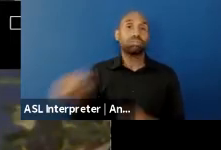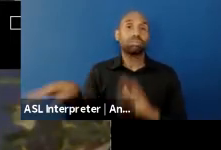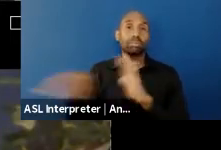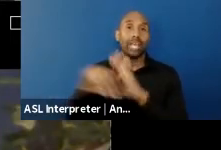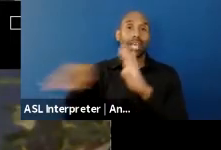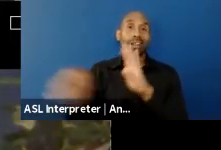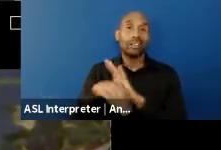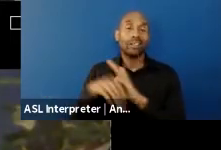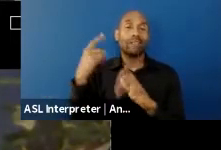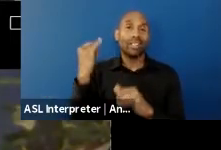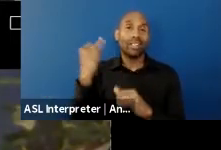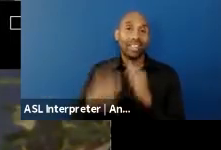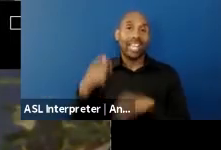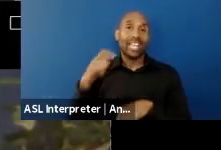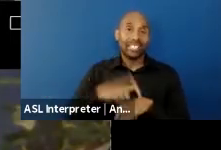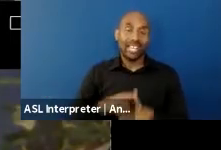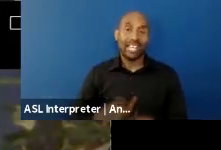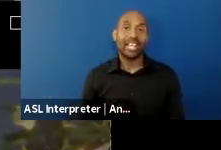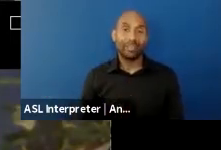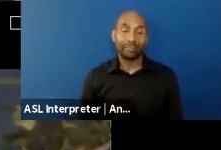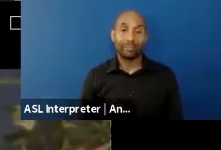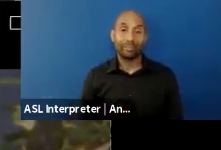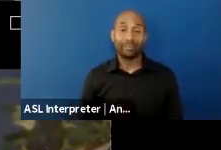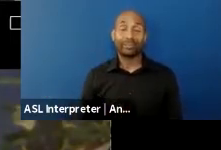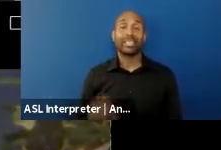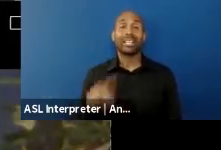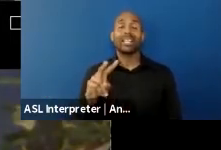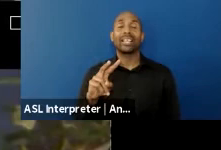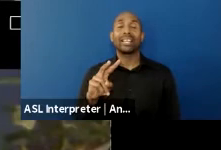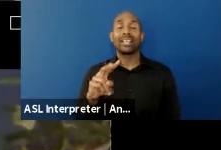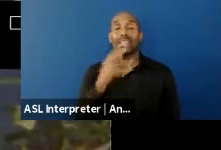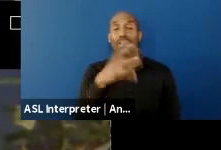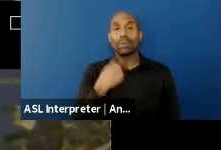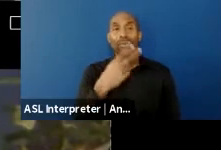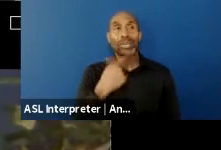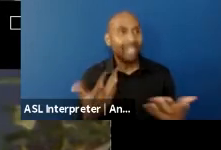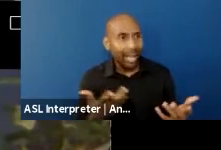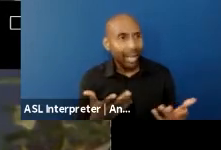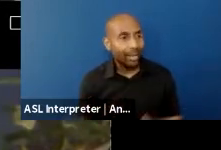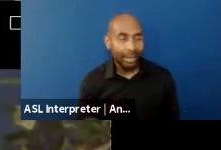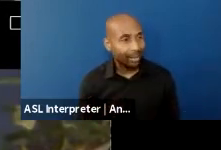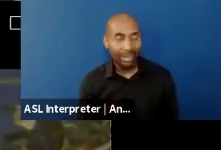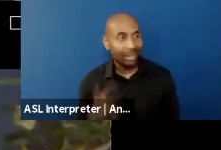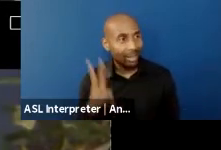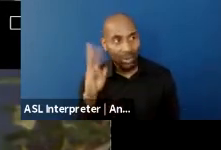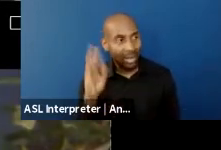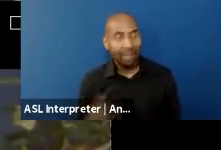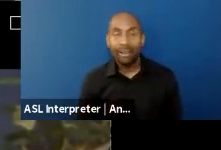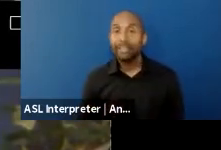Did not ring the bell again. Police escort.